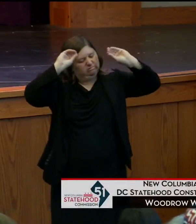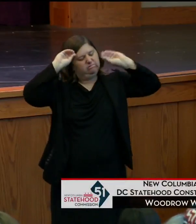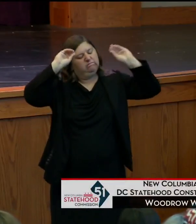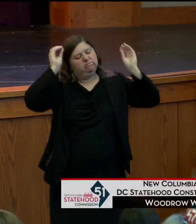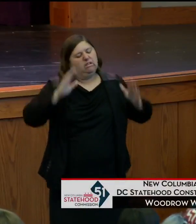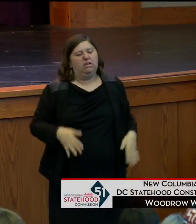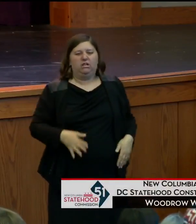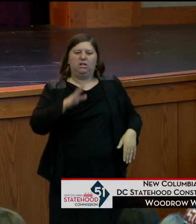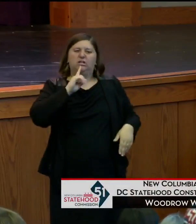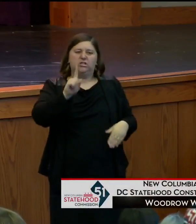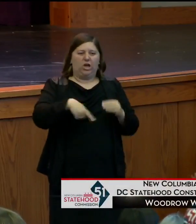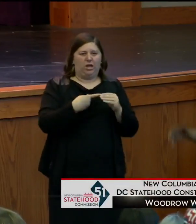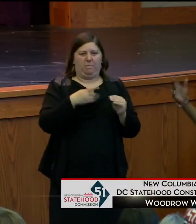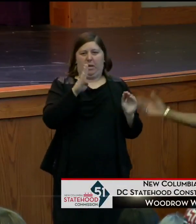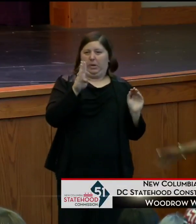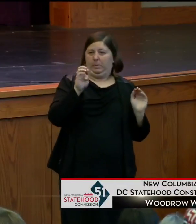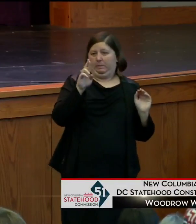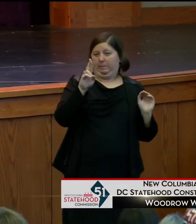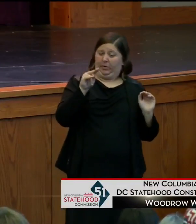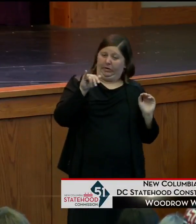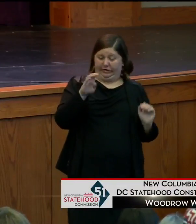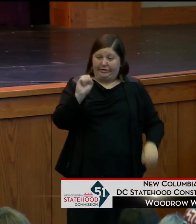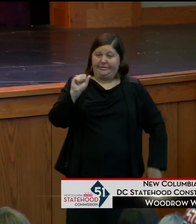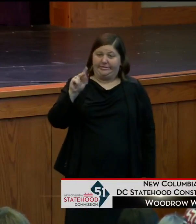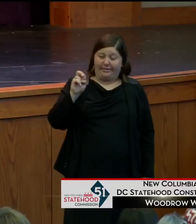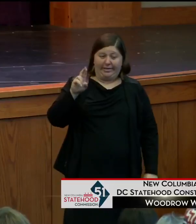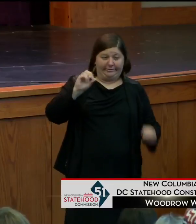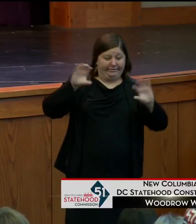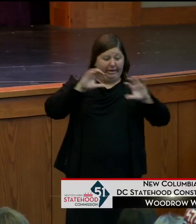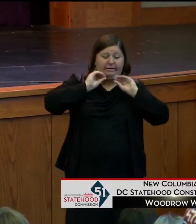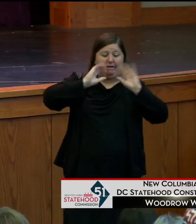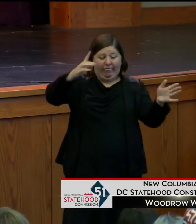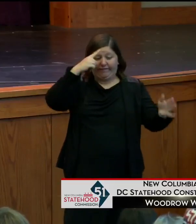YOU TALK ABOUT BERNIE SANDERS, BERNIE SANDERS AIN'T DONE NOTHING FOR US.